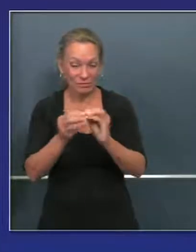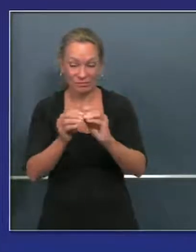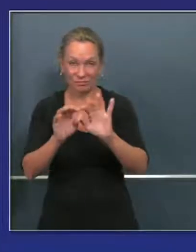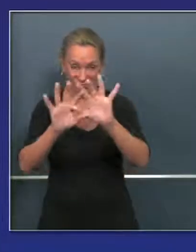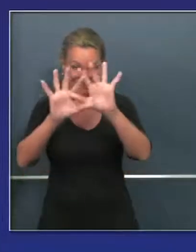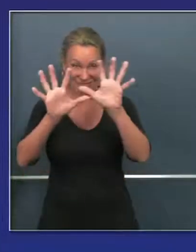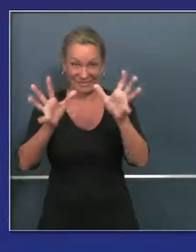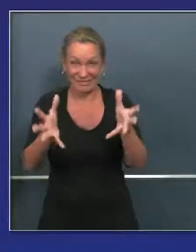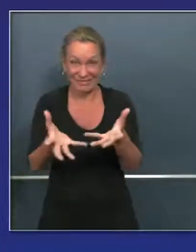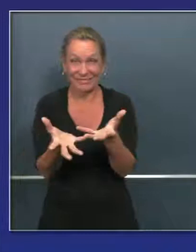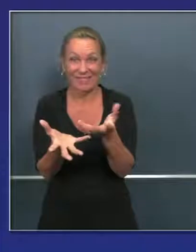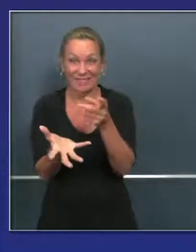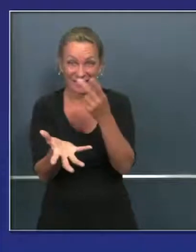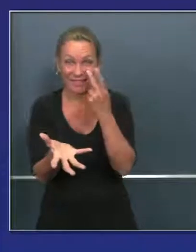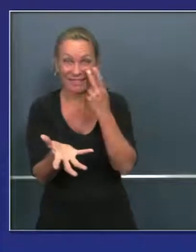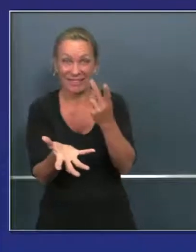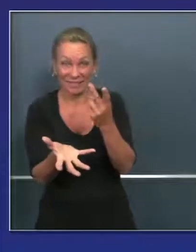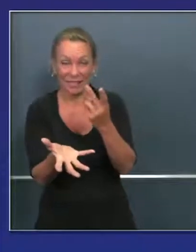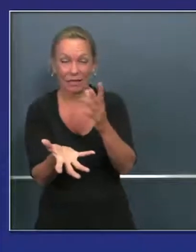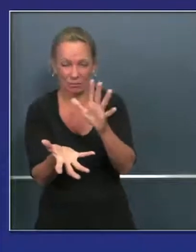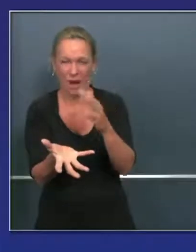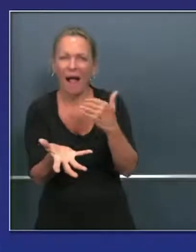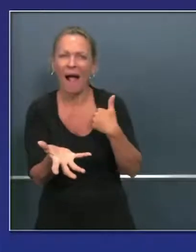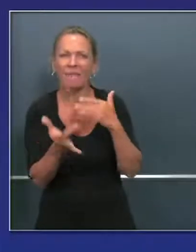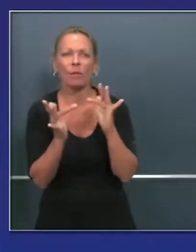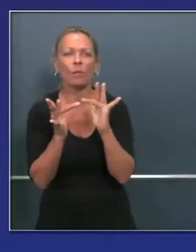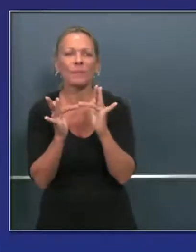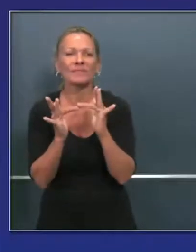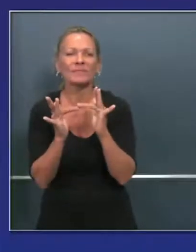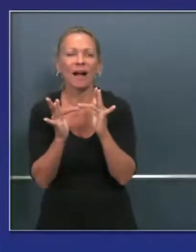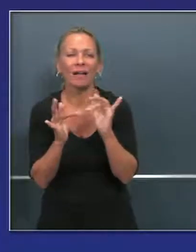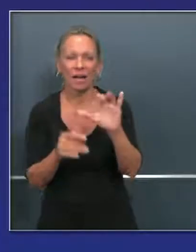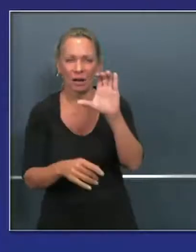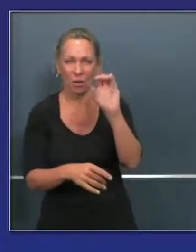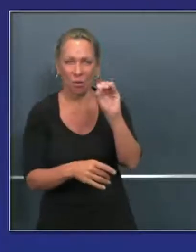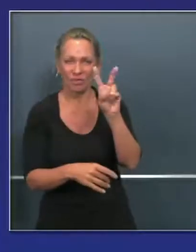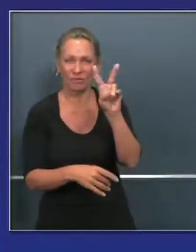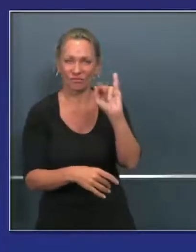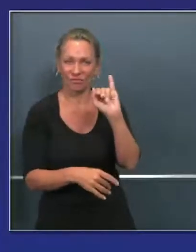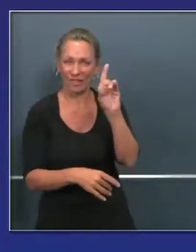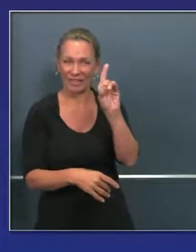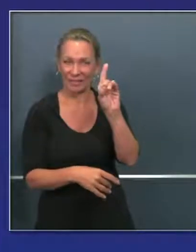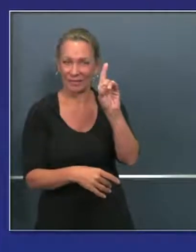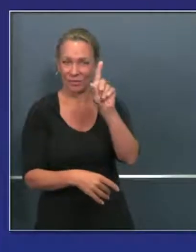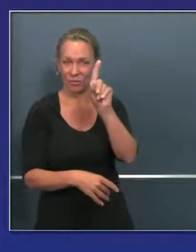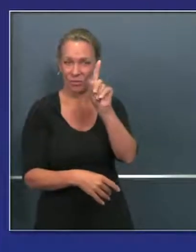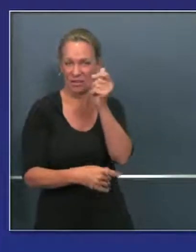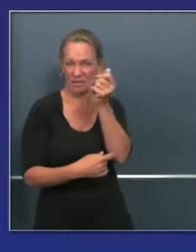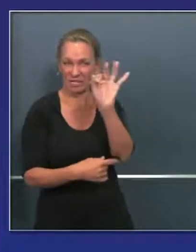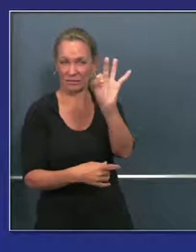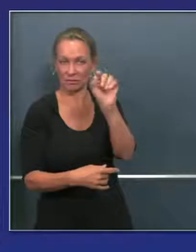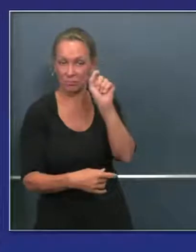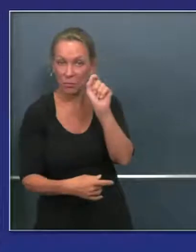terms of providing you real-time look at where your County where your community may be so